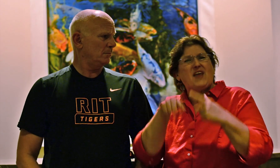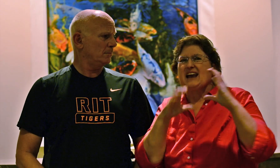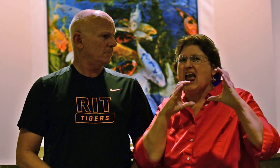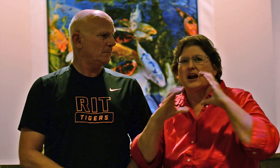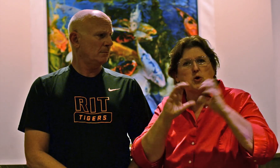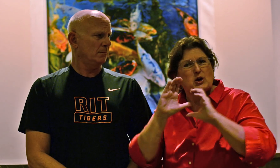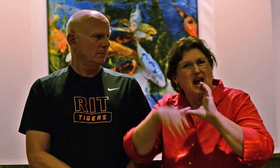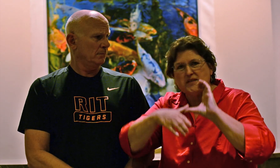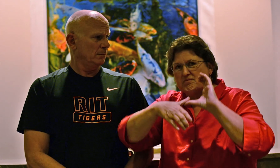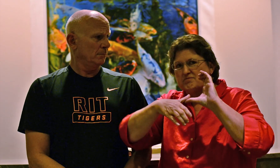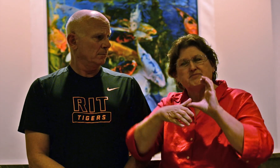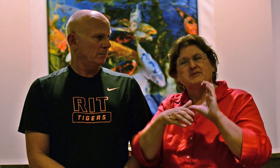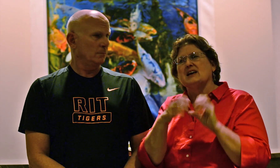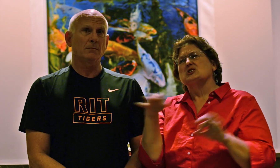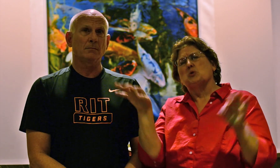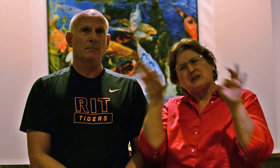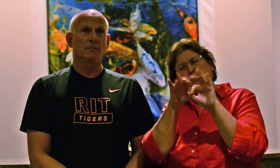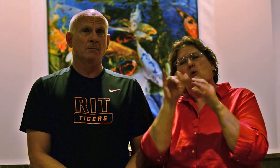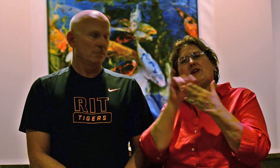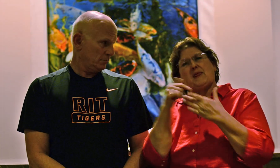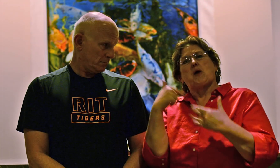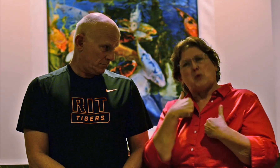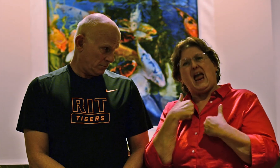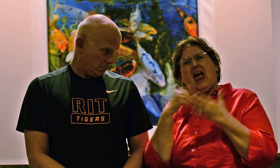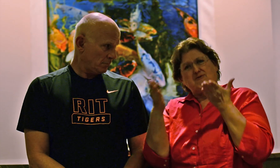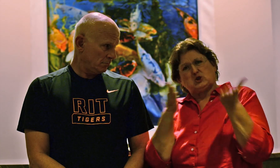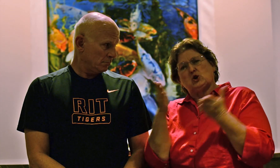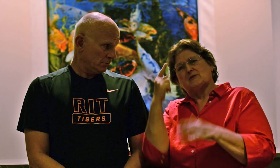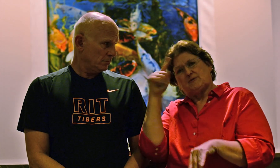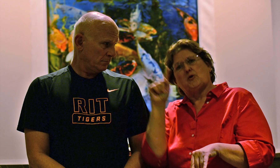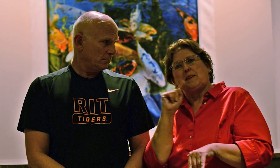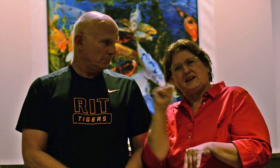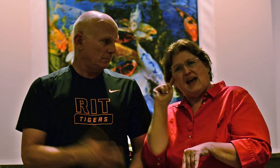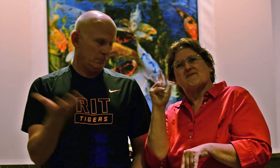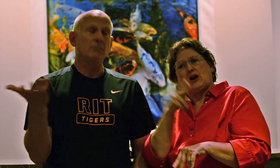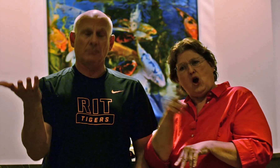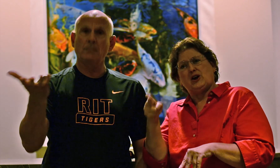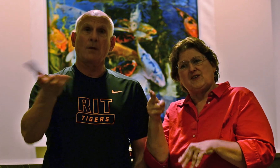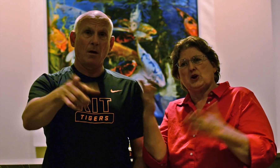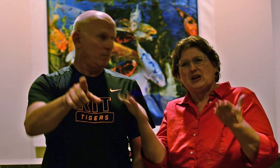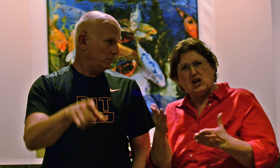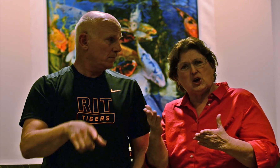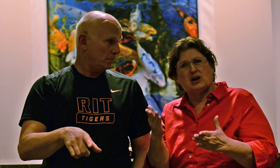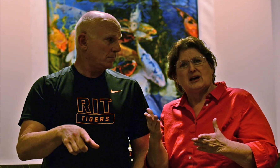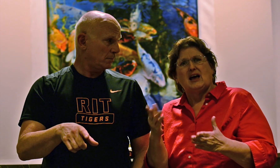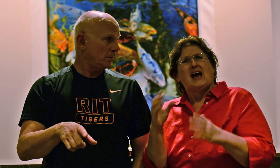For us deaf and hard of hearing, the barriers we experience lies in communication. It is absolutely important we have services specifically for the deaf and hard of hearing here.